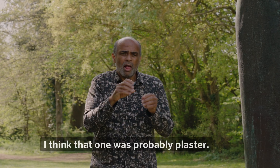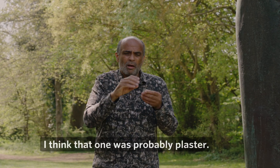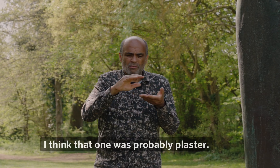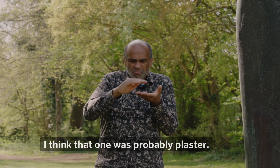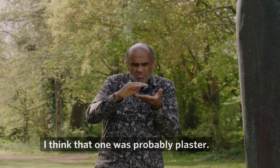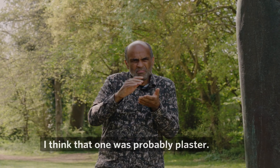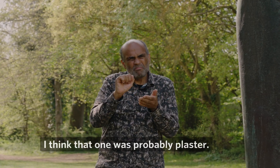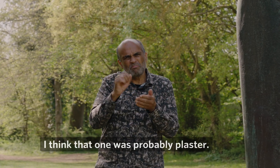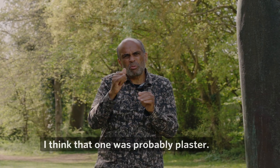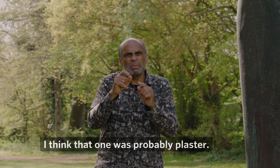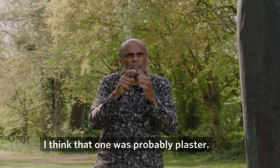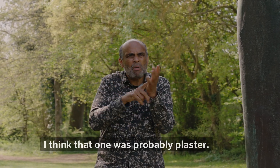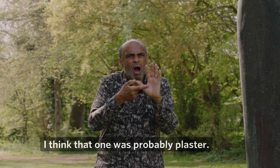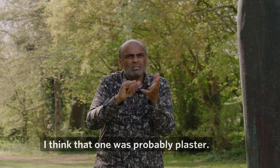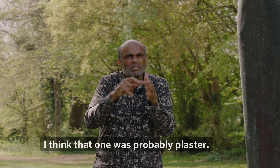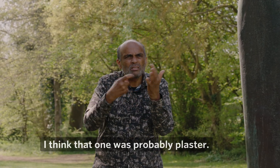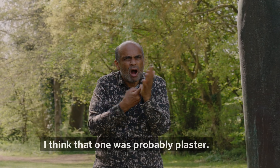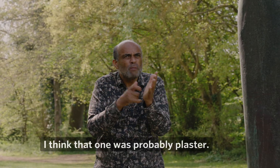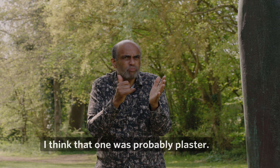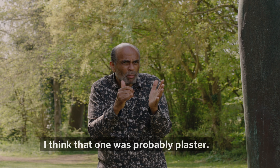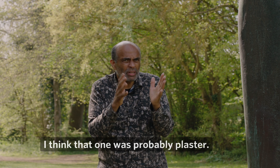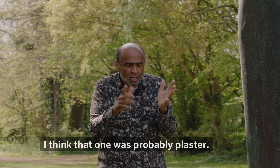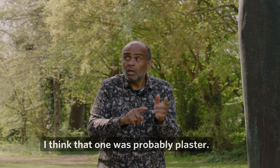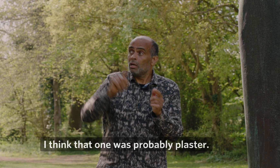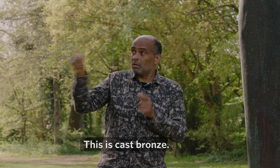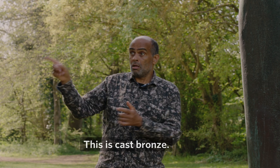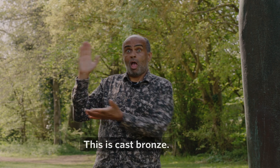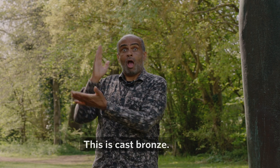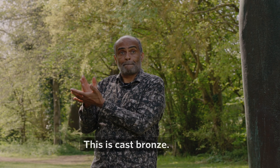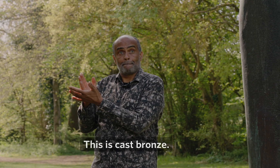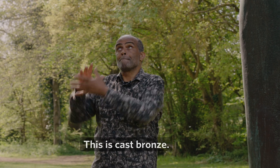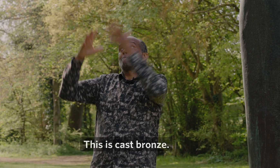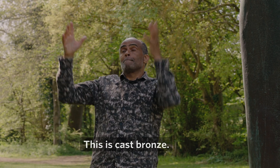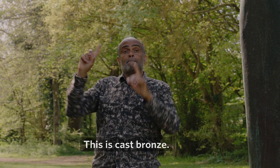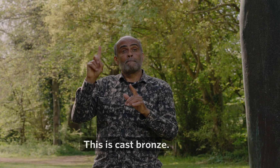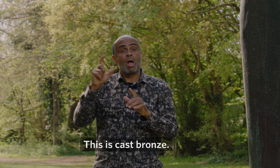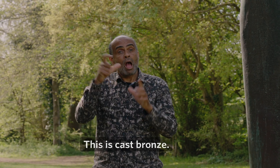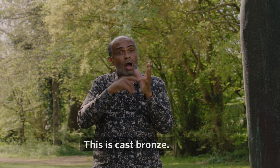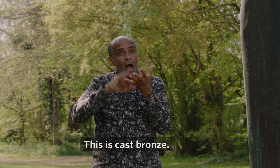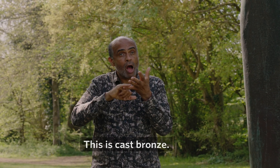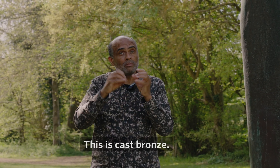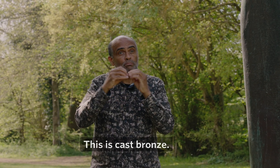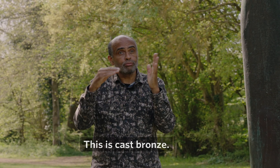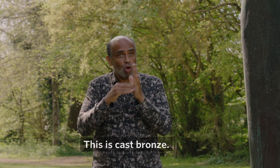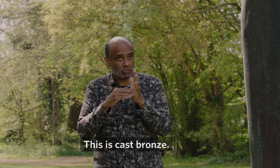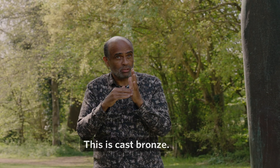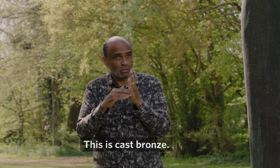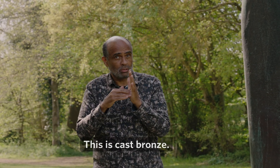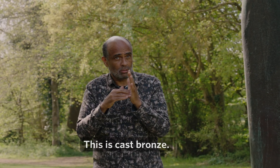I think that one was probably plaster. This is cast bronze.